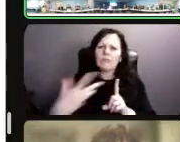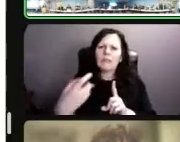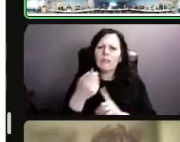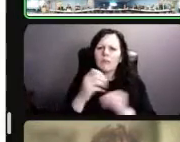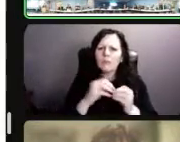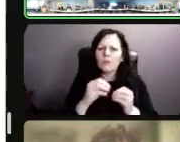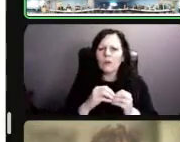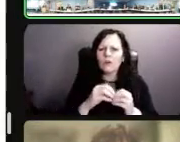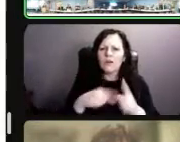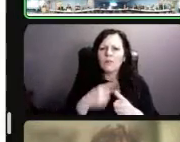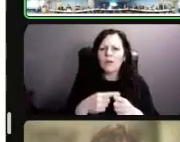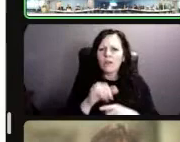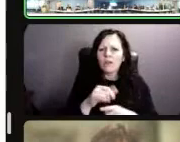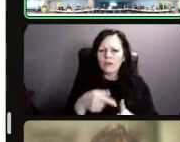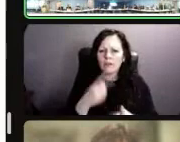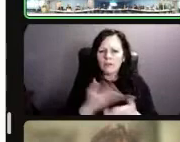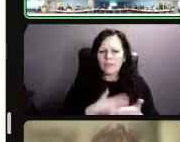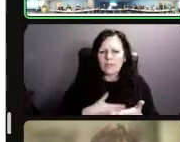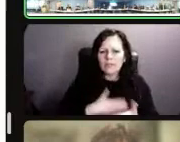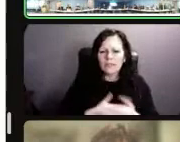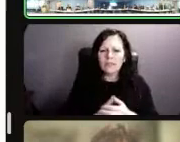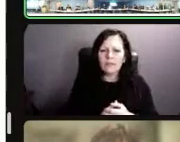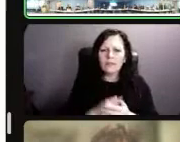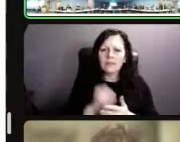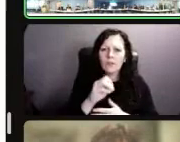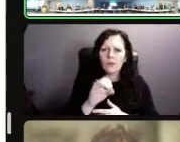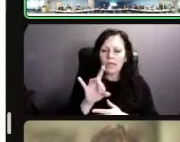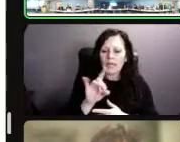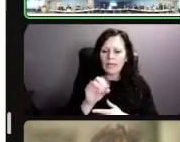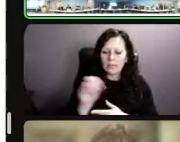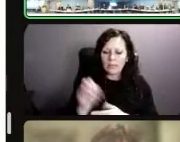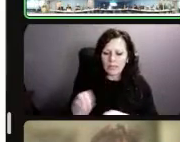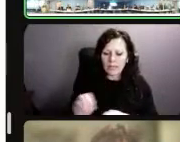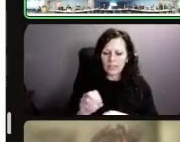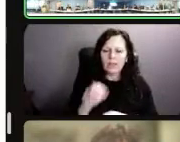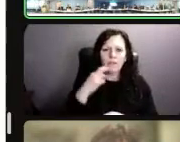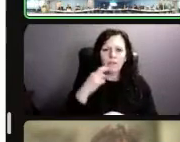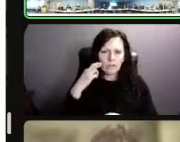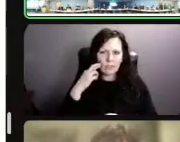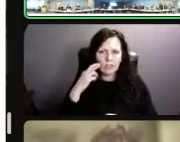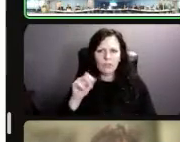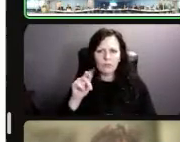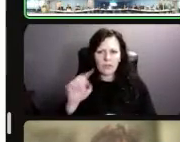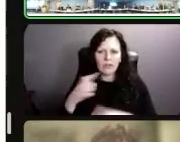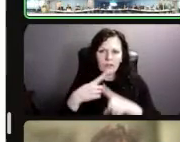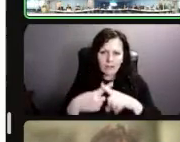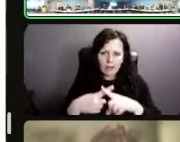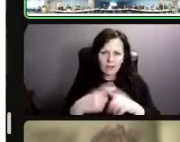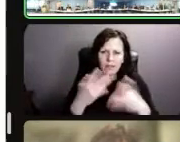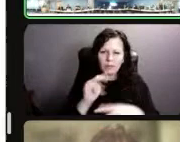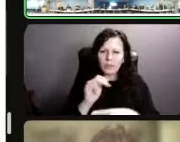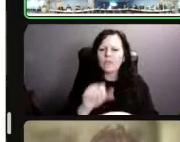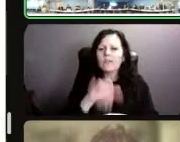OKAY. AND JUST COULD WE TALK FOR A MINUTE MORE ABOUT THILL